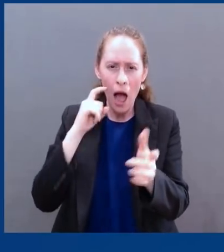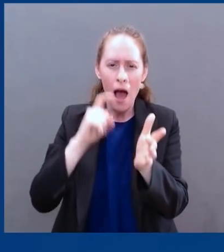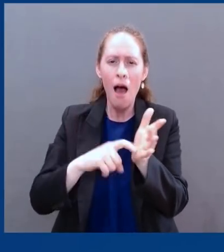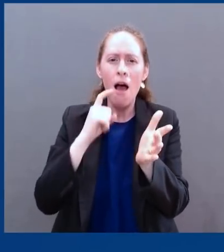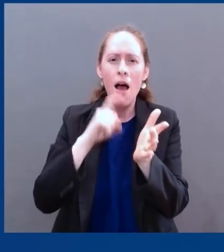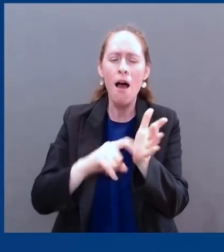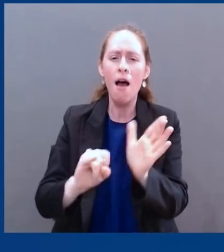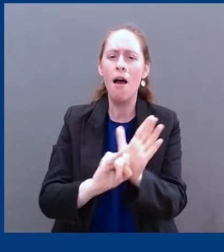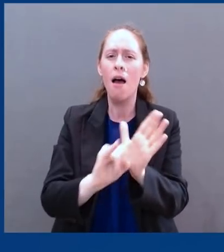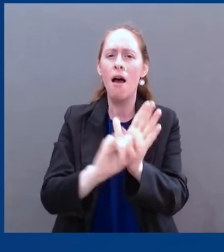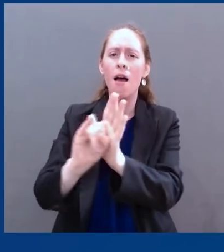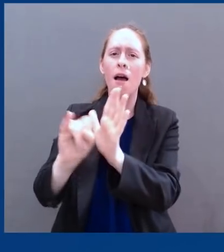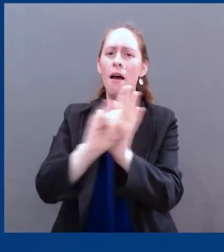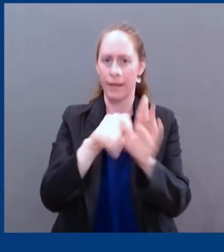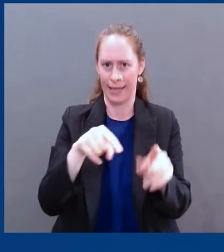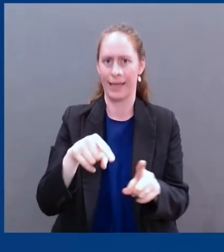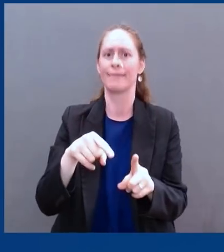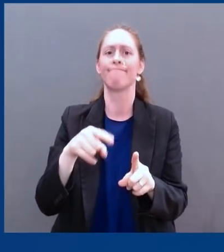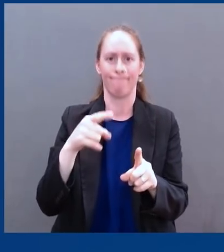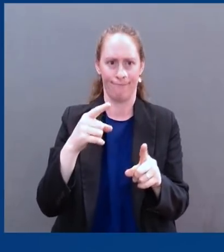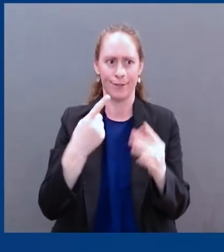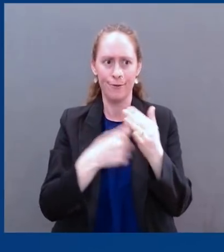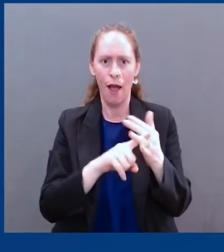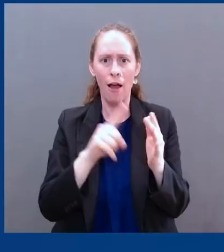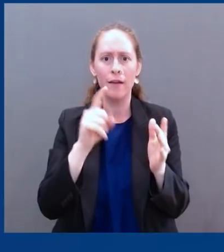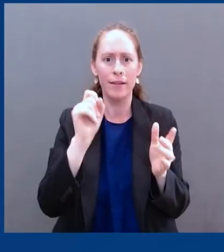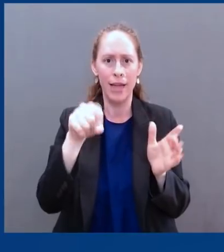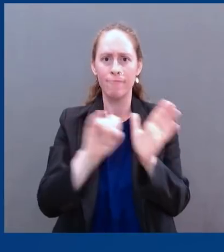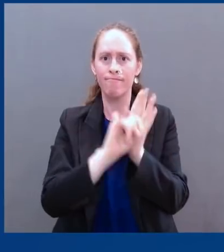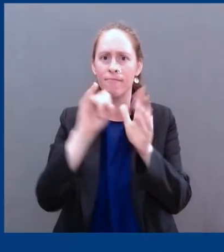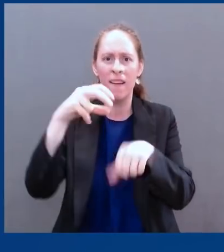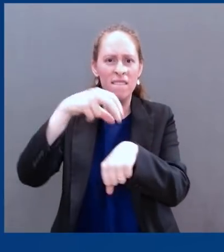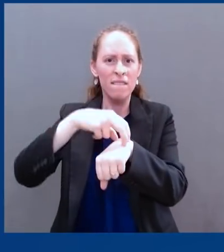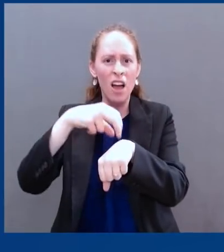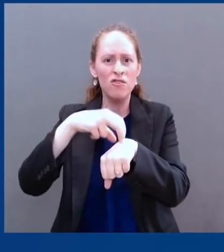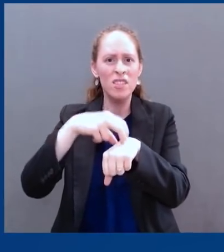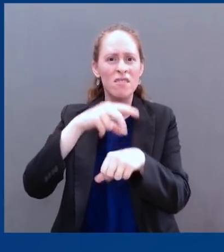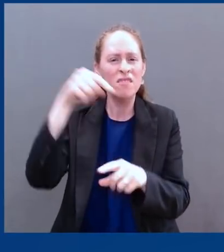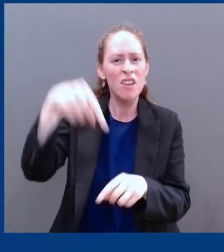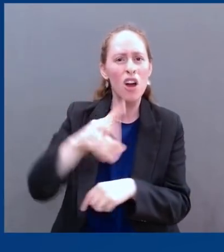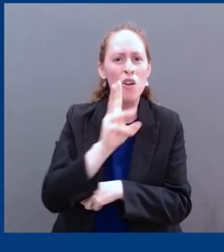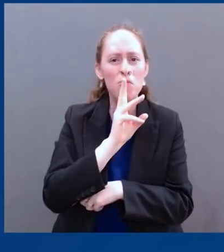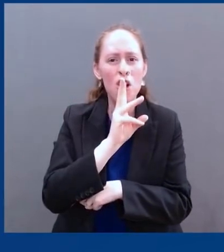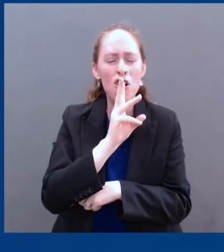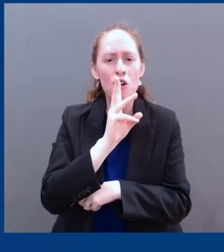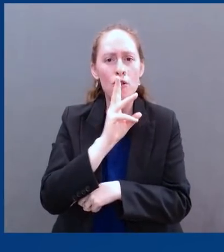reporting an increase of virus levels in wastewater in some communities. In fact, over the past two weeks,